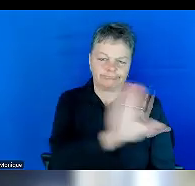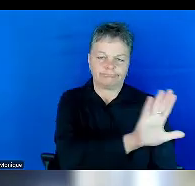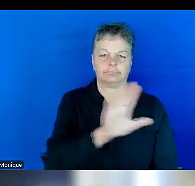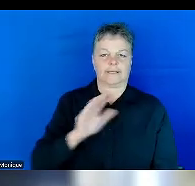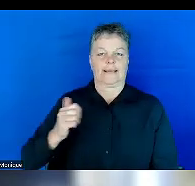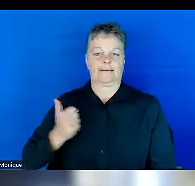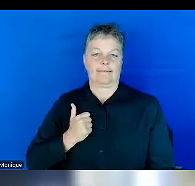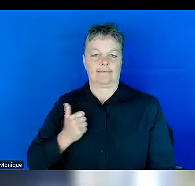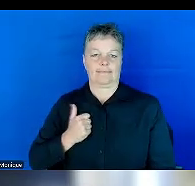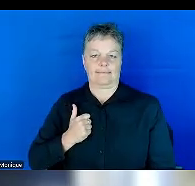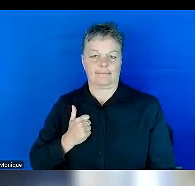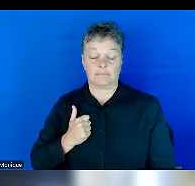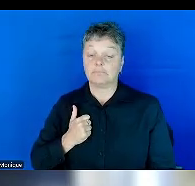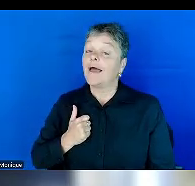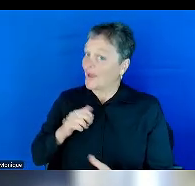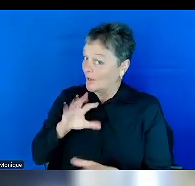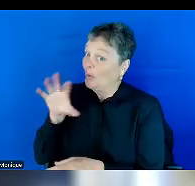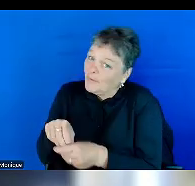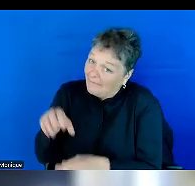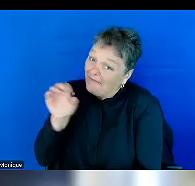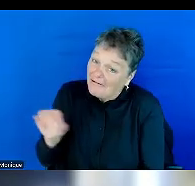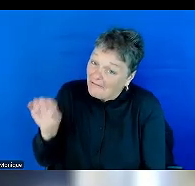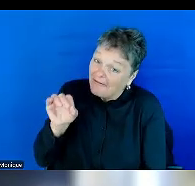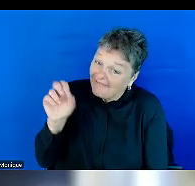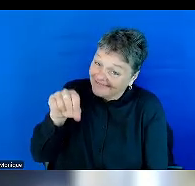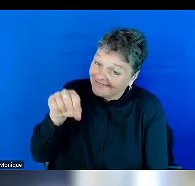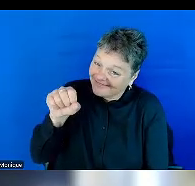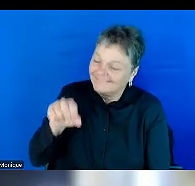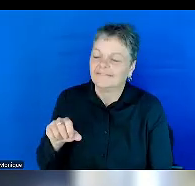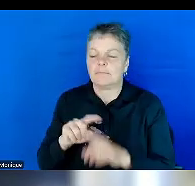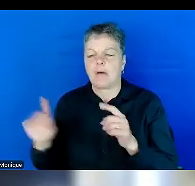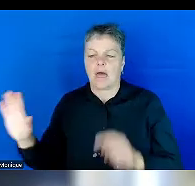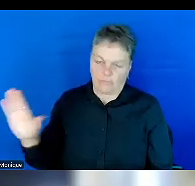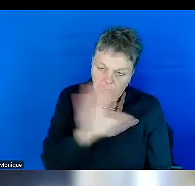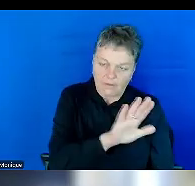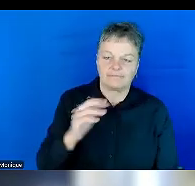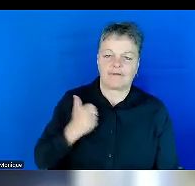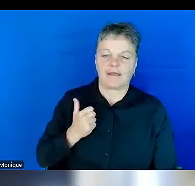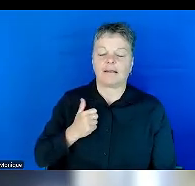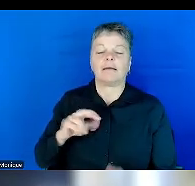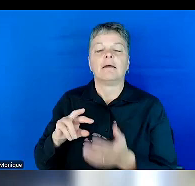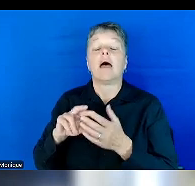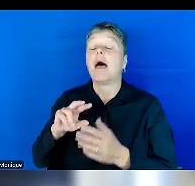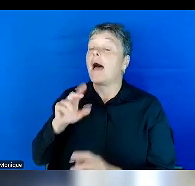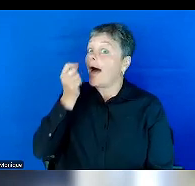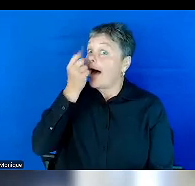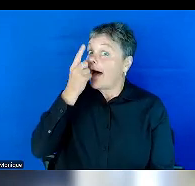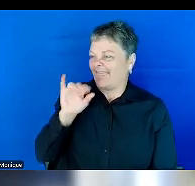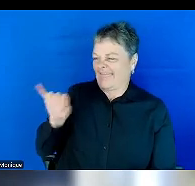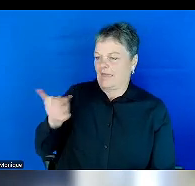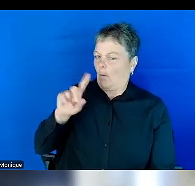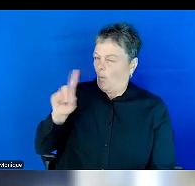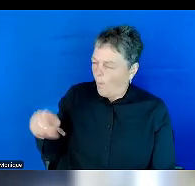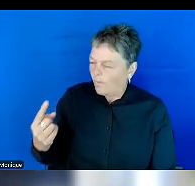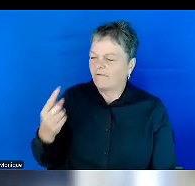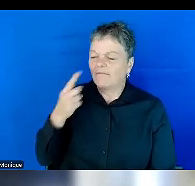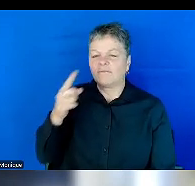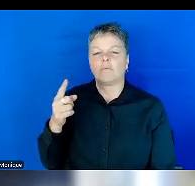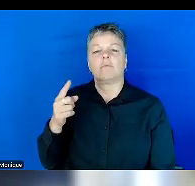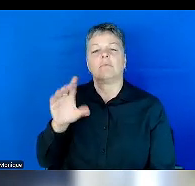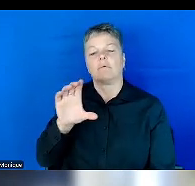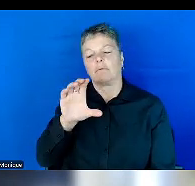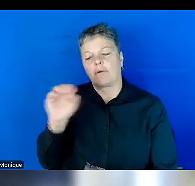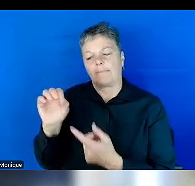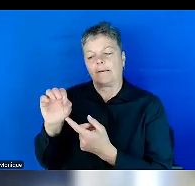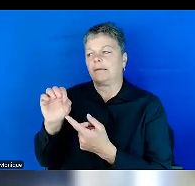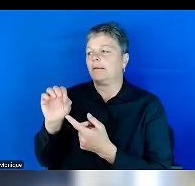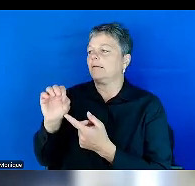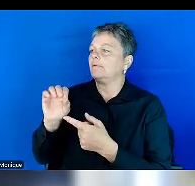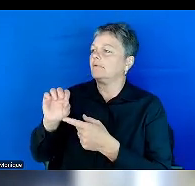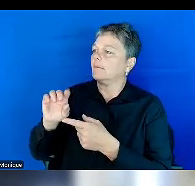uh including Ontario. Uh but it's only for federal um federal companies and service providers like